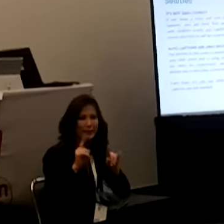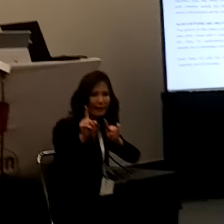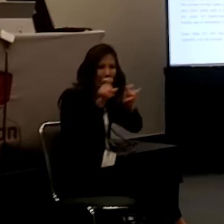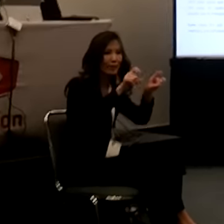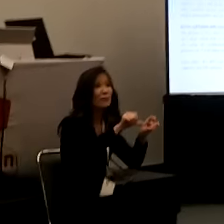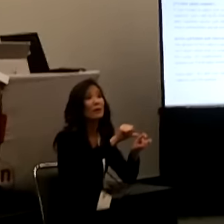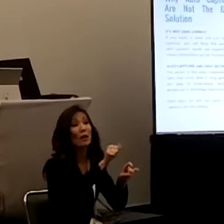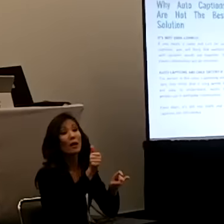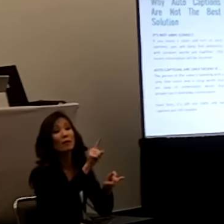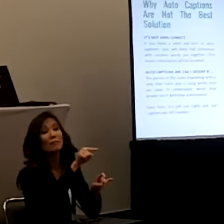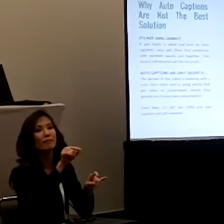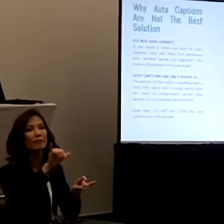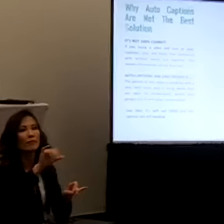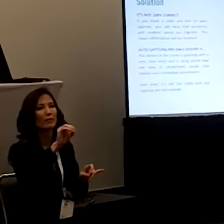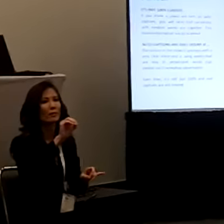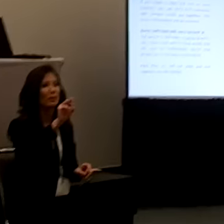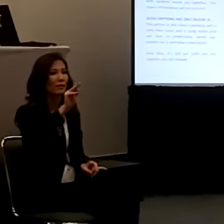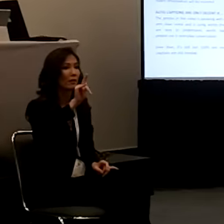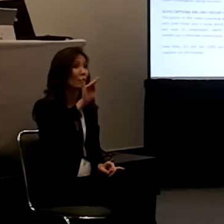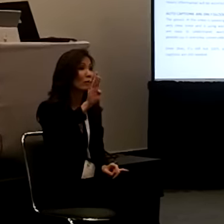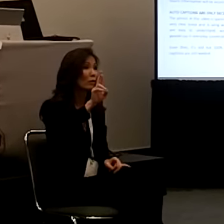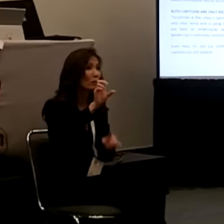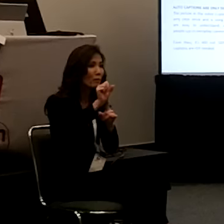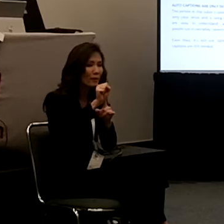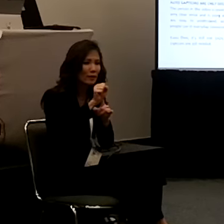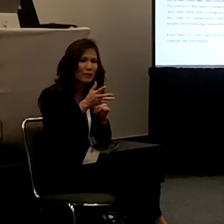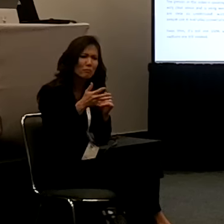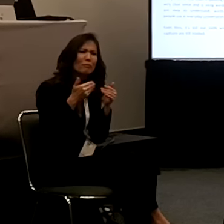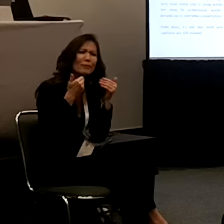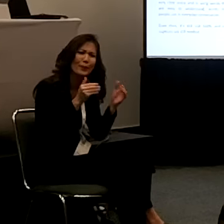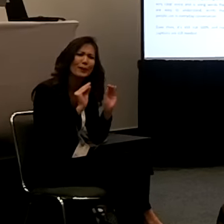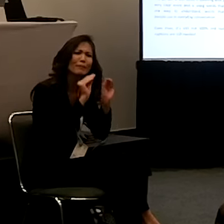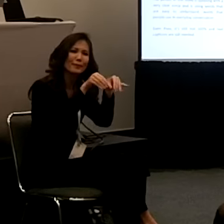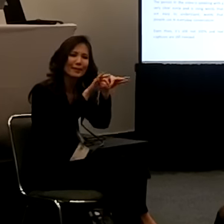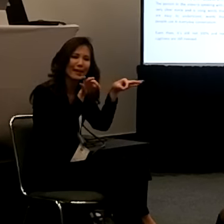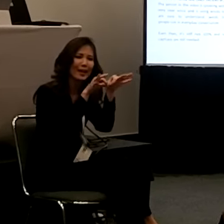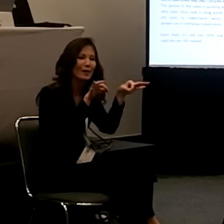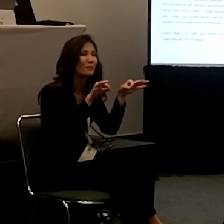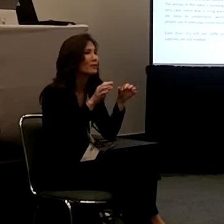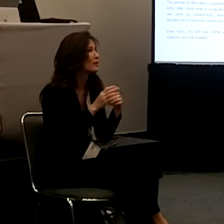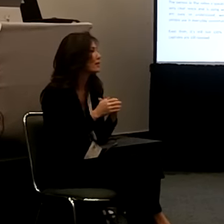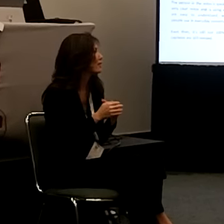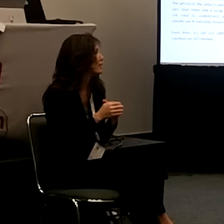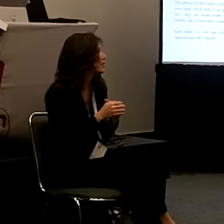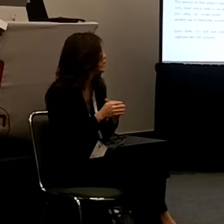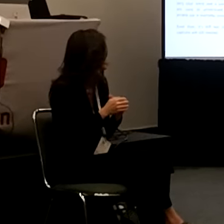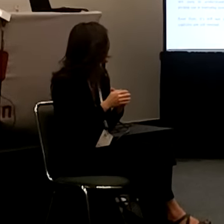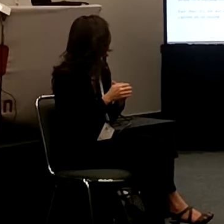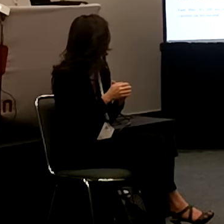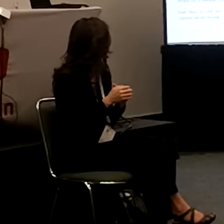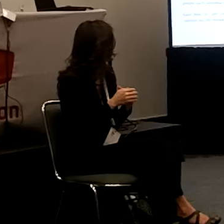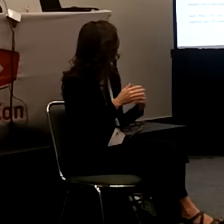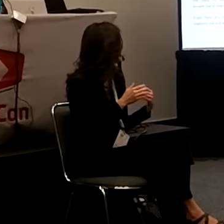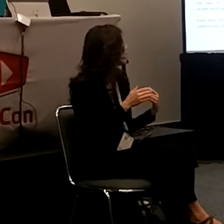(man clearing throat) ...to caption their videos, either they or somebody from the comment section will go,